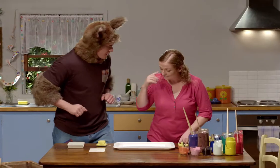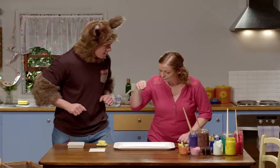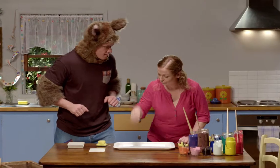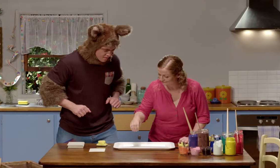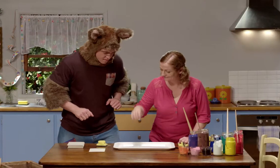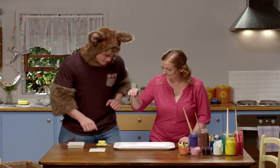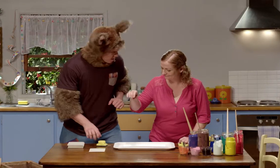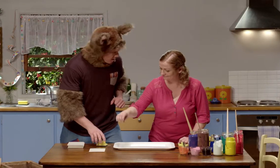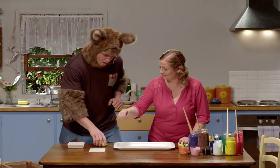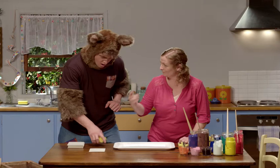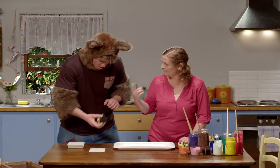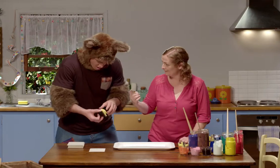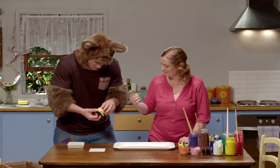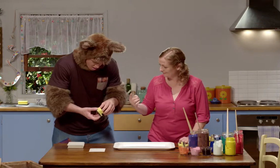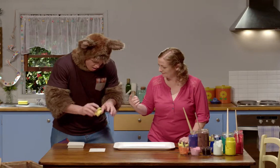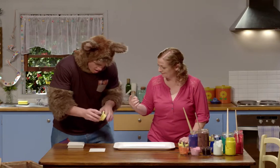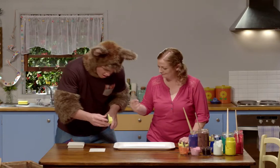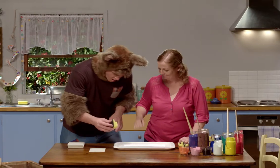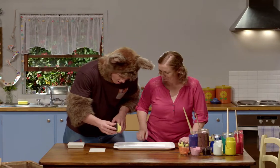Now, dip it into the paint and stamp it on the card.